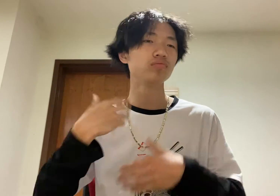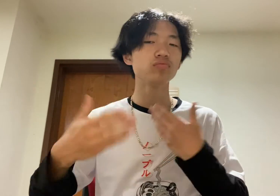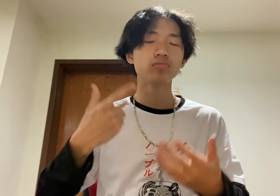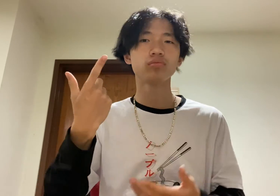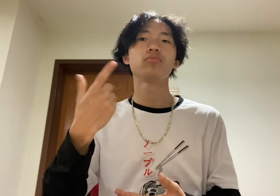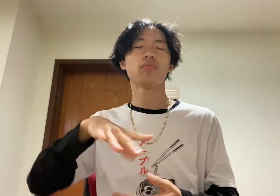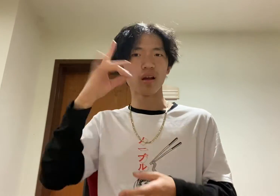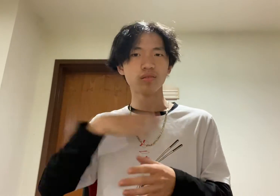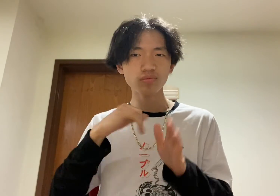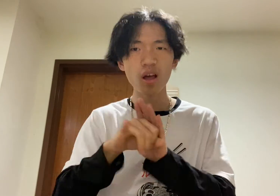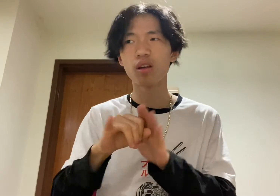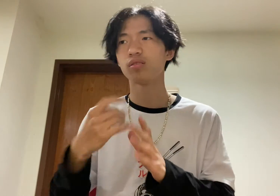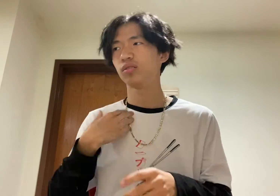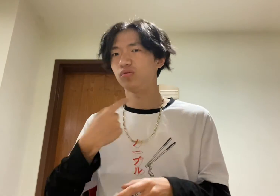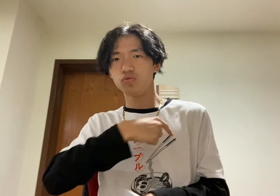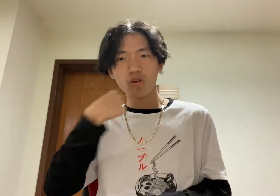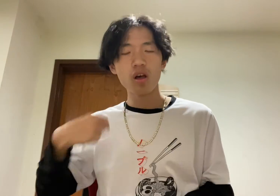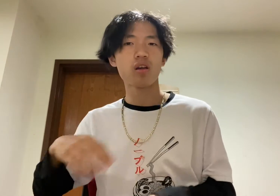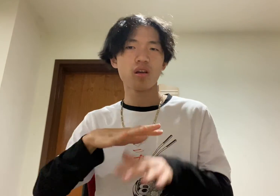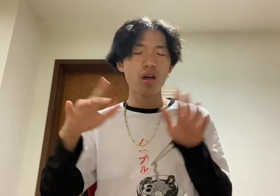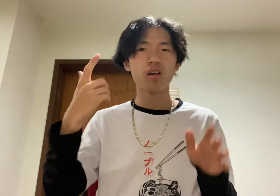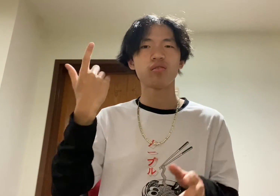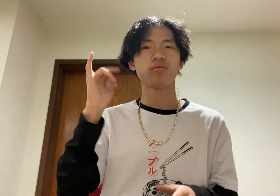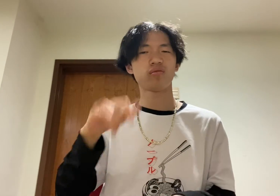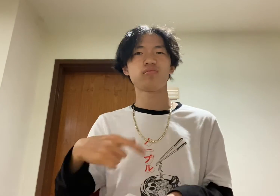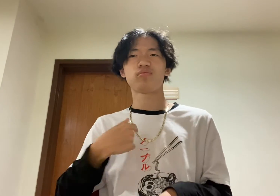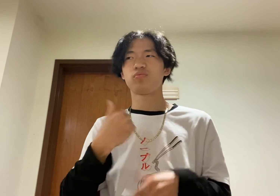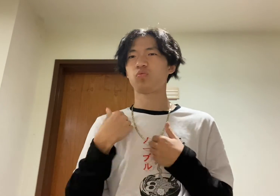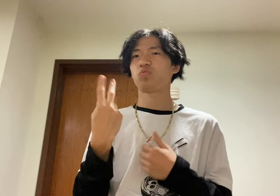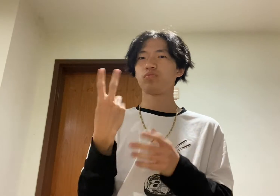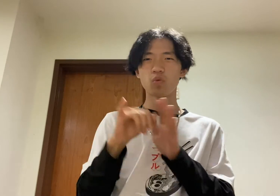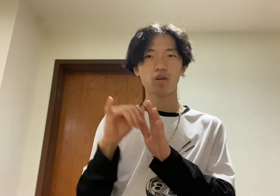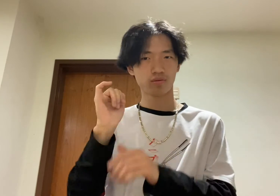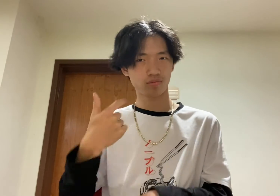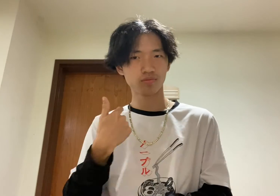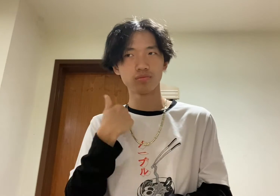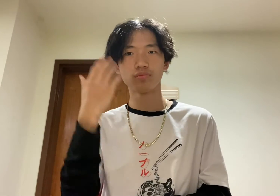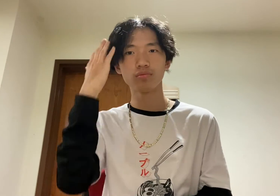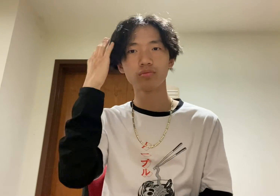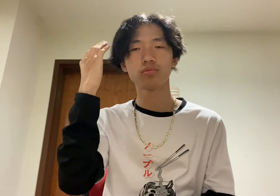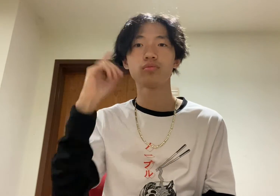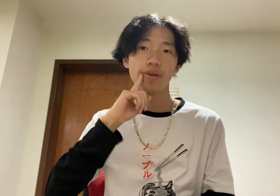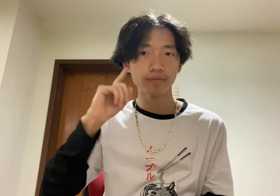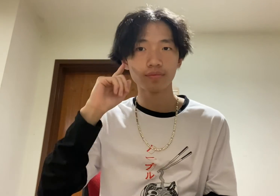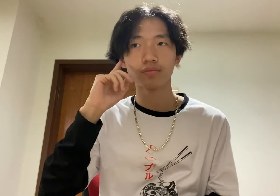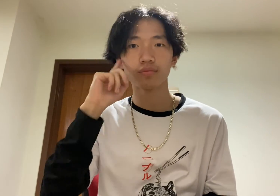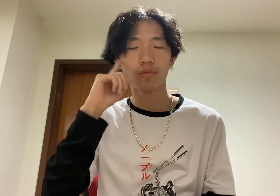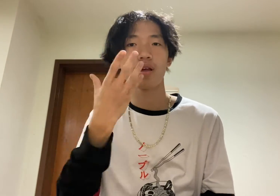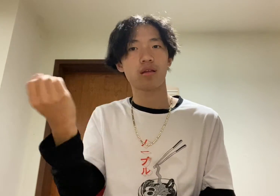Then two years ago I joined Asian club. I found my Chinese identity there. I now had to identities as